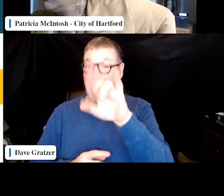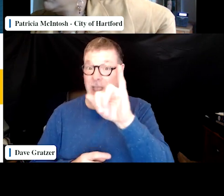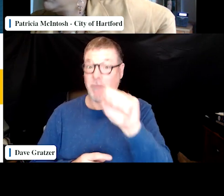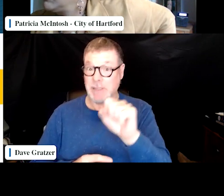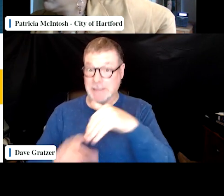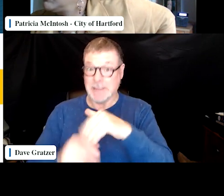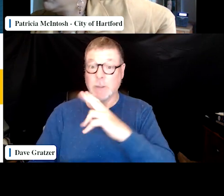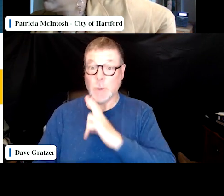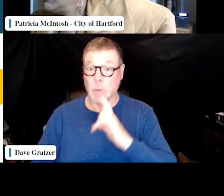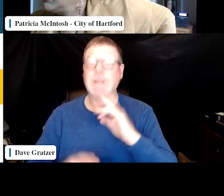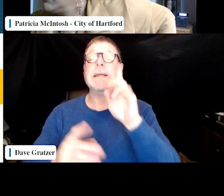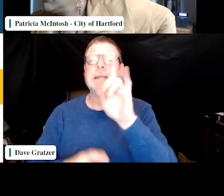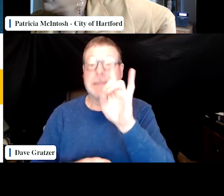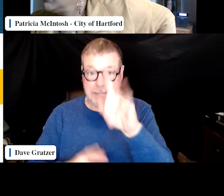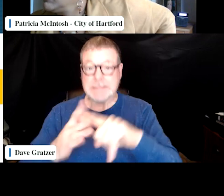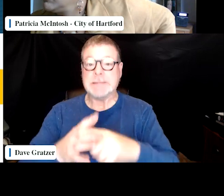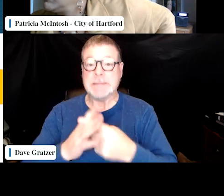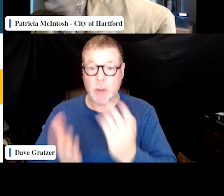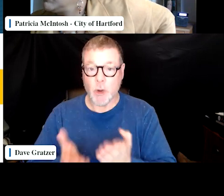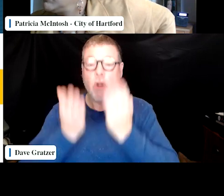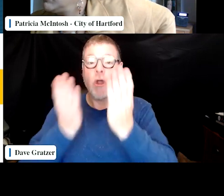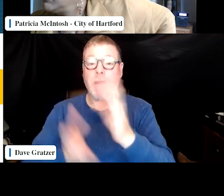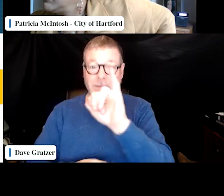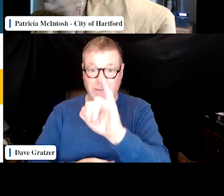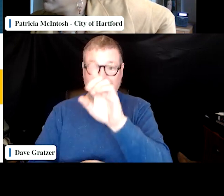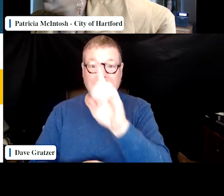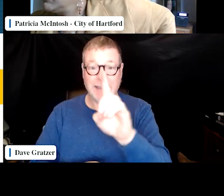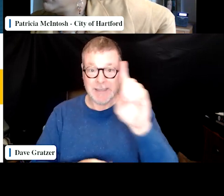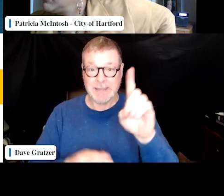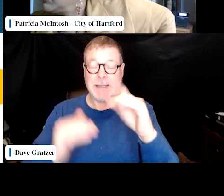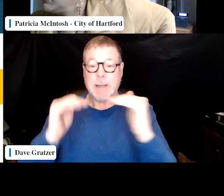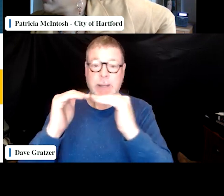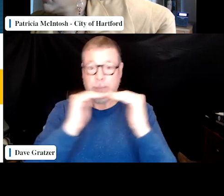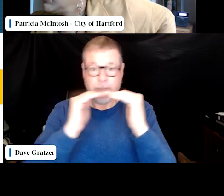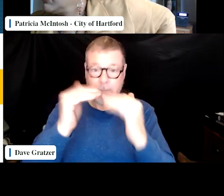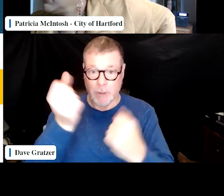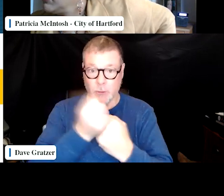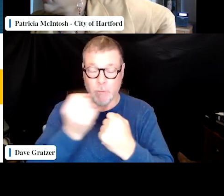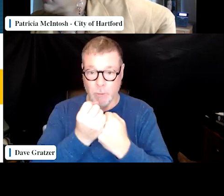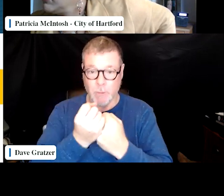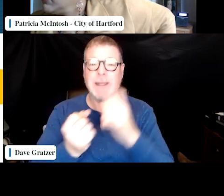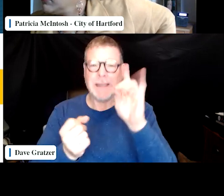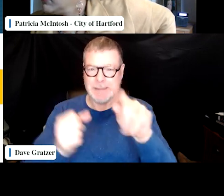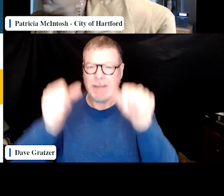has started offering IDD peer support services 'cause they did have a posting a couple of months ago.